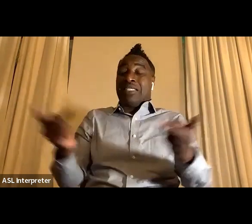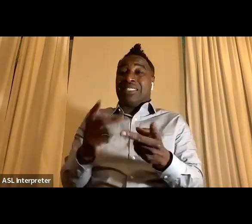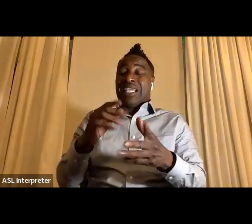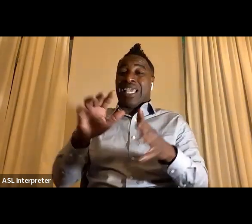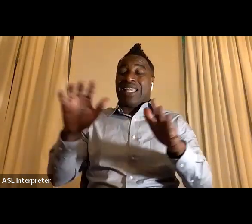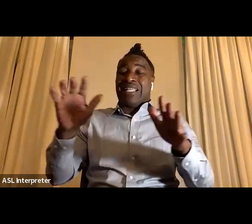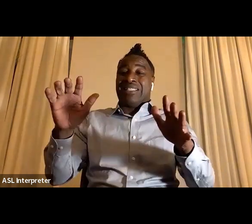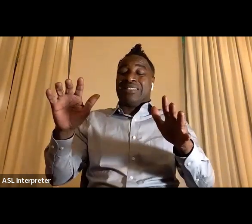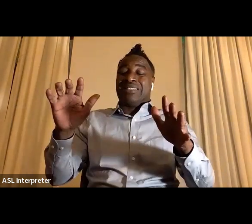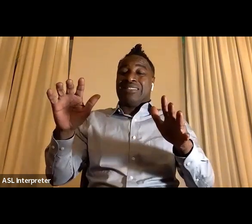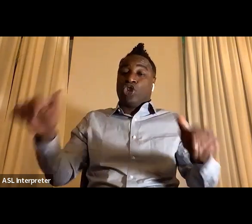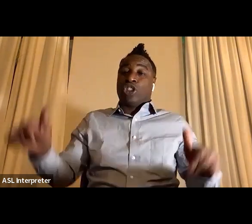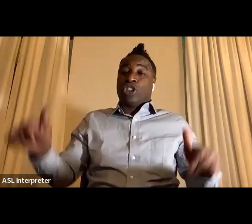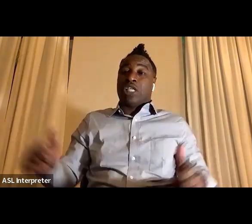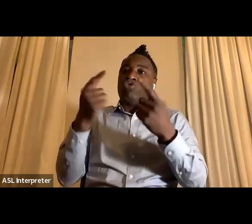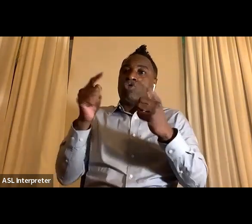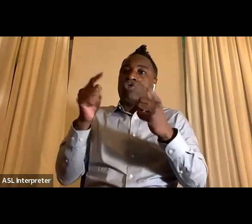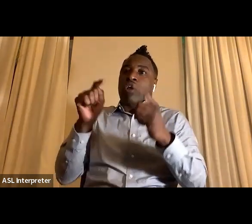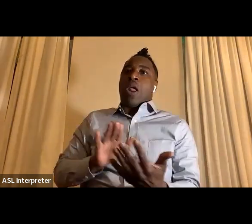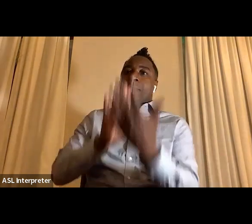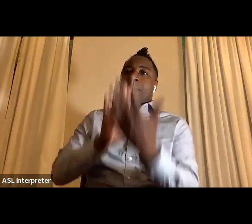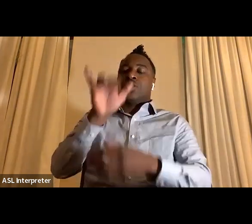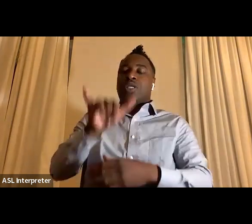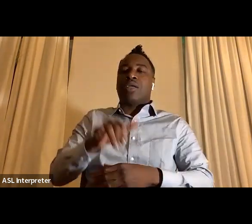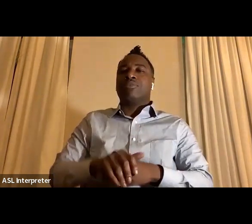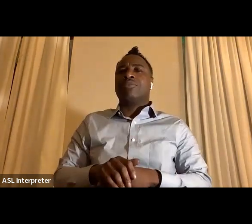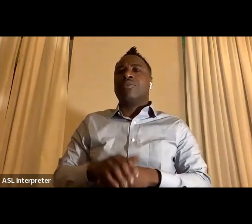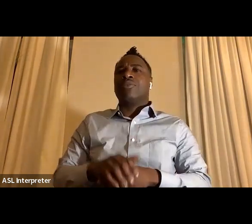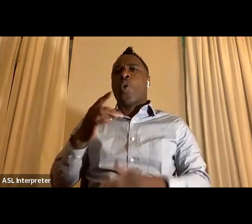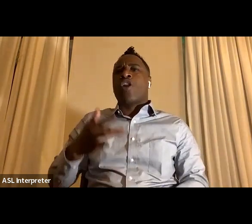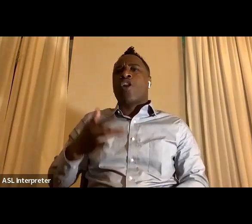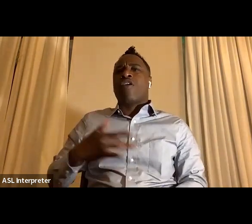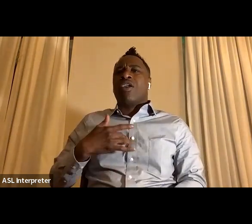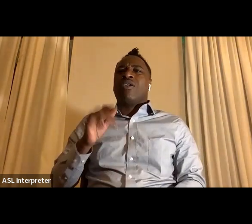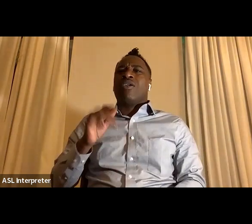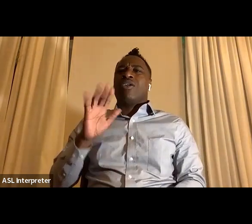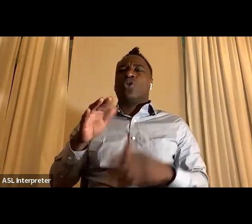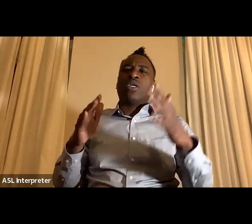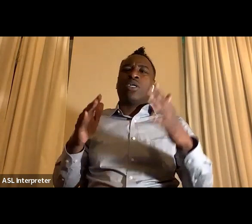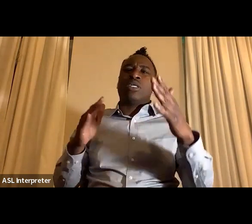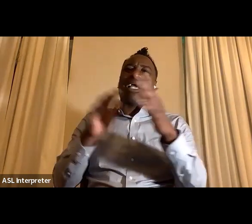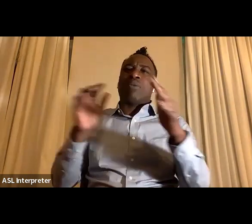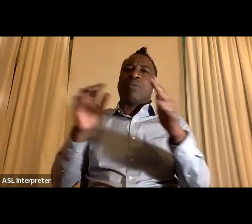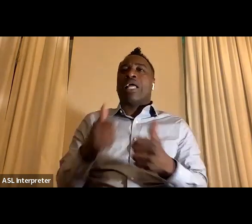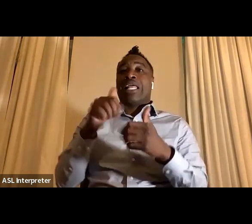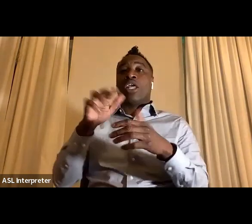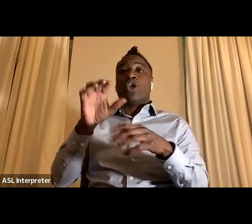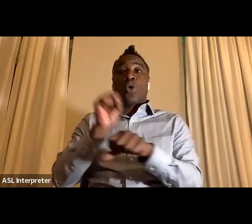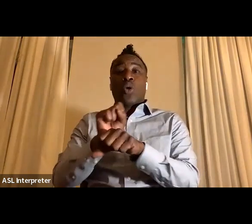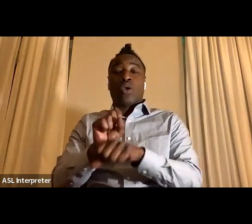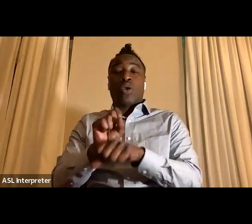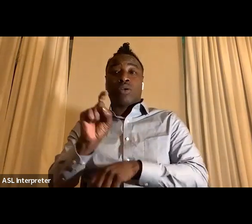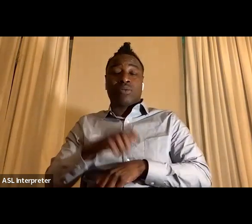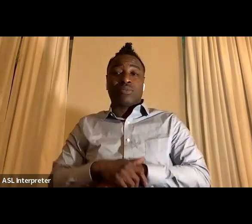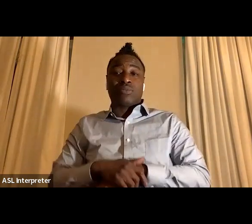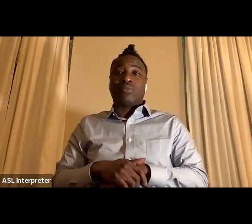I want to ask you all, what do you feel like is your biggest challenge in your work, whether it be for directly